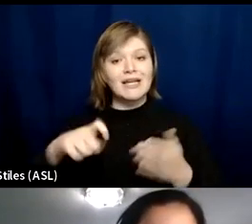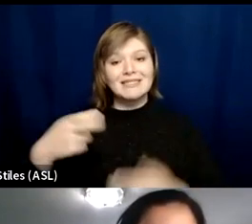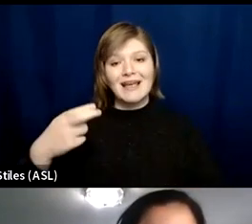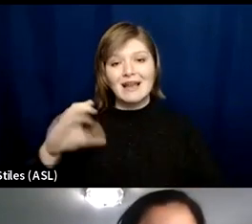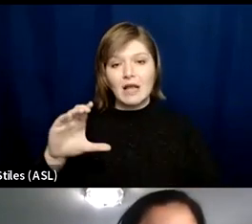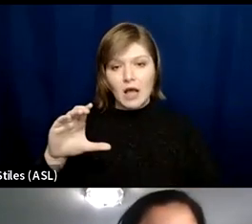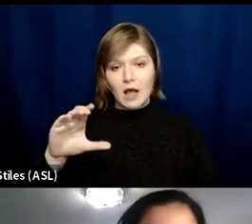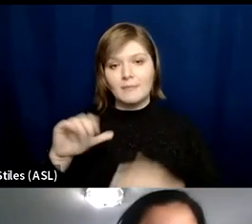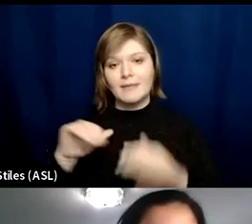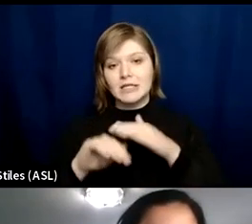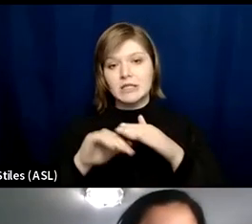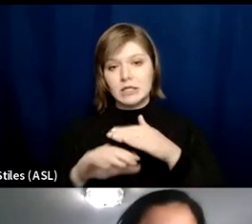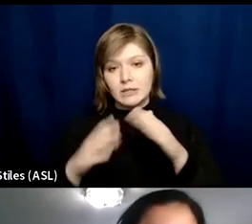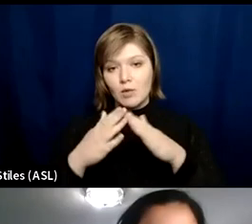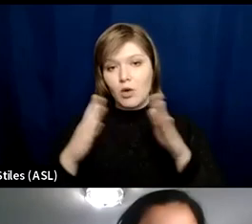We actually have an 1115 waiver that sometimes called district.